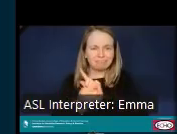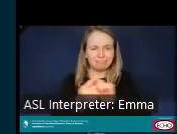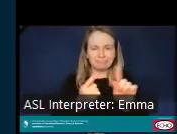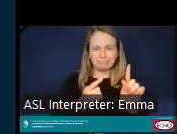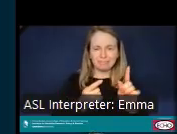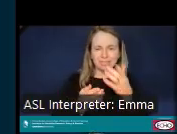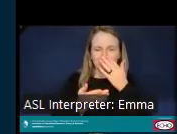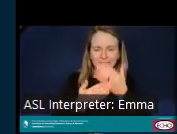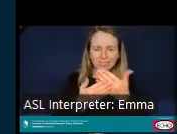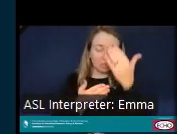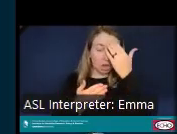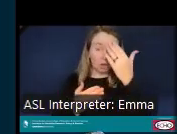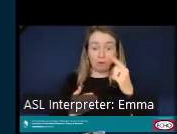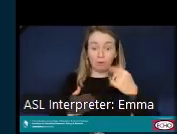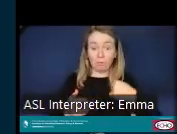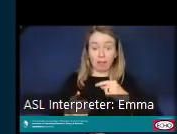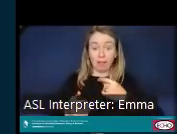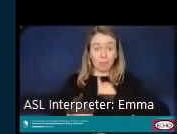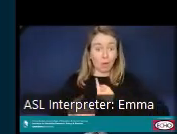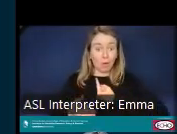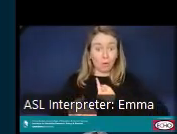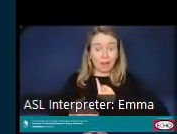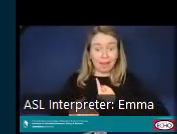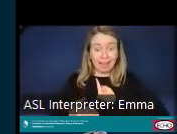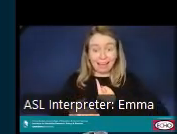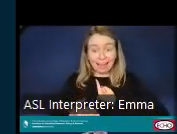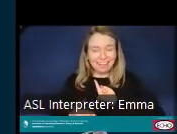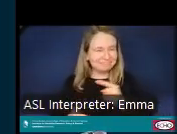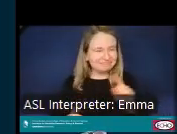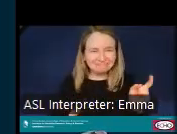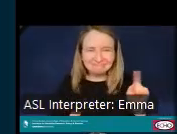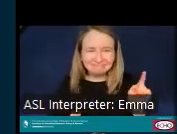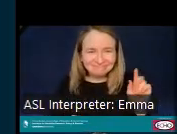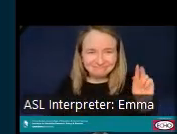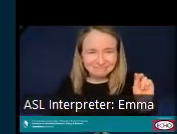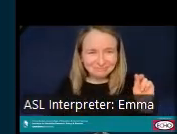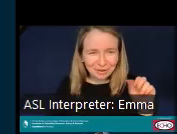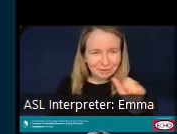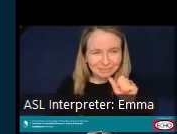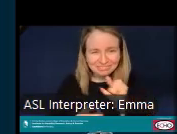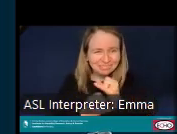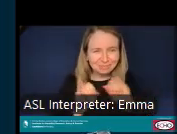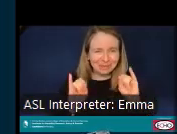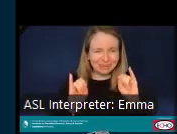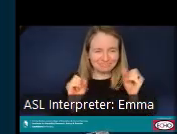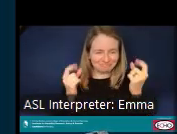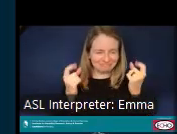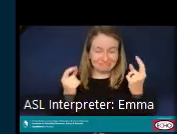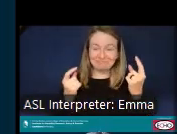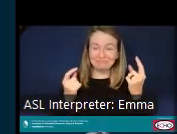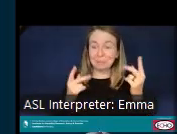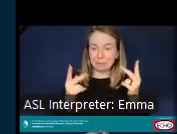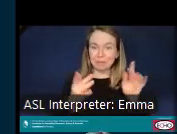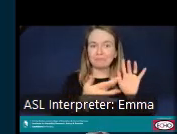we're not out here doing all this work independent, and there's people that we can reach out to.